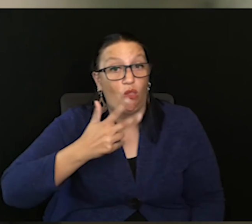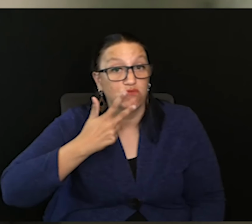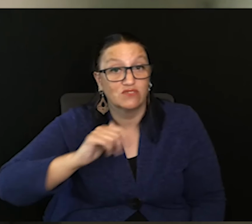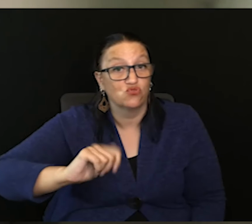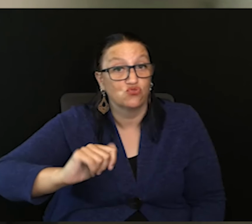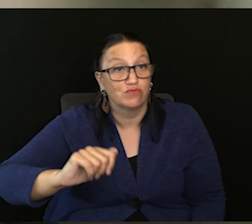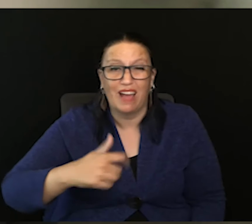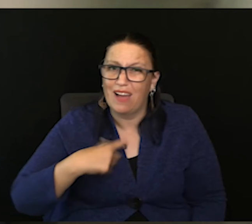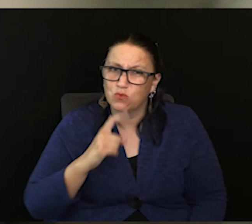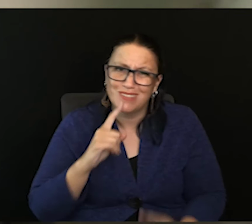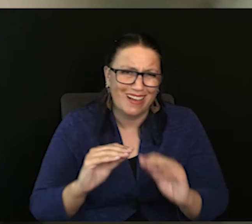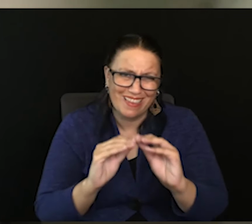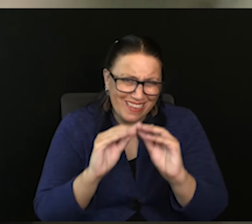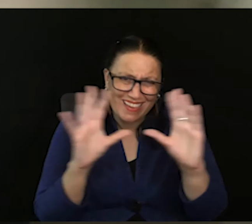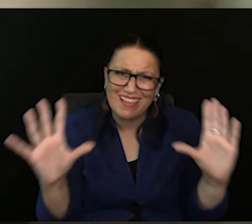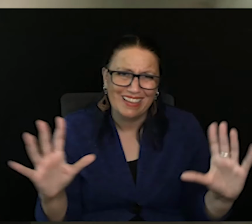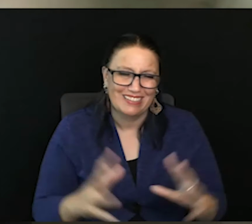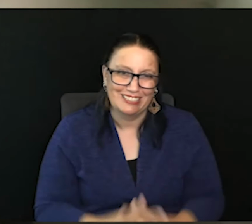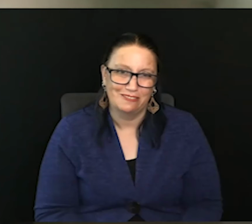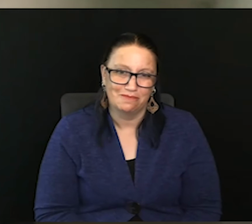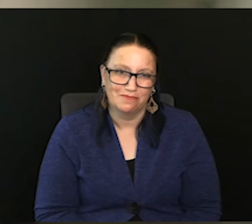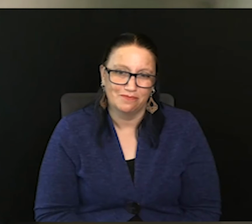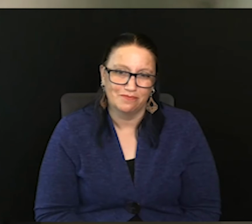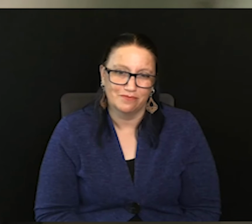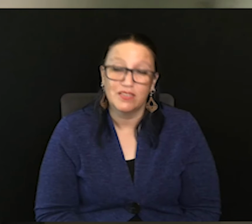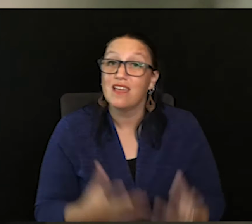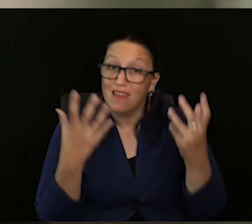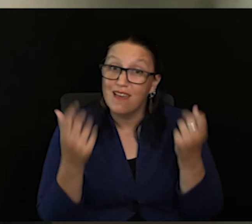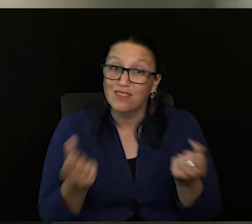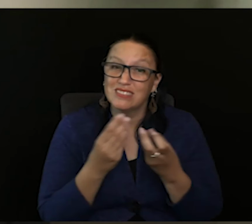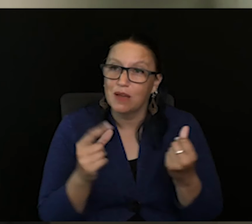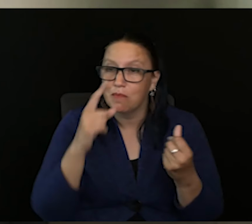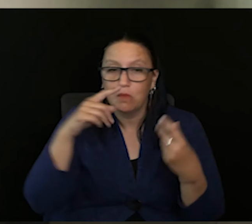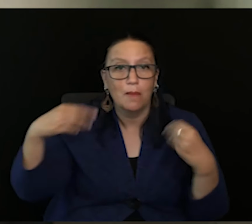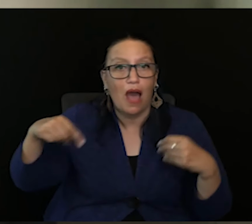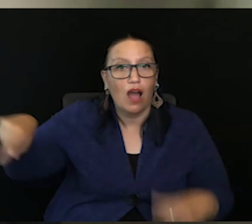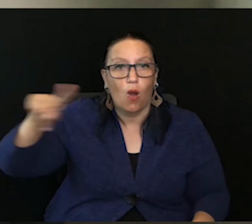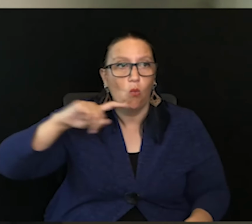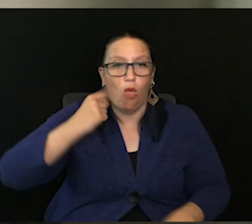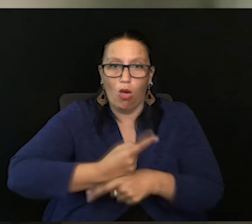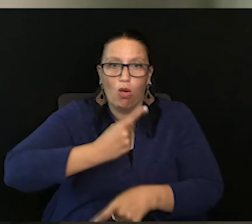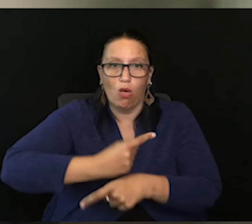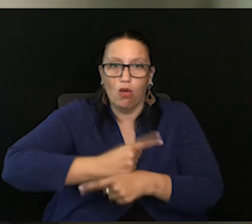And I've got to point this out, there are people in the market who will